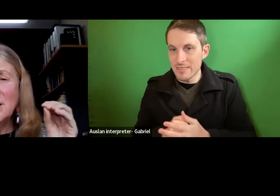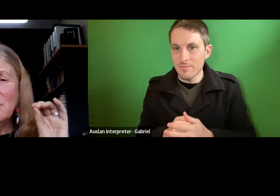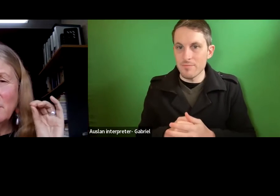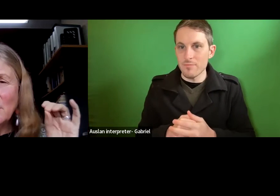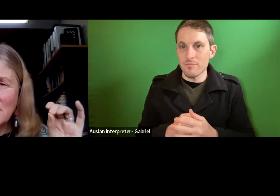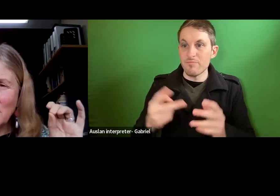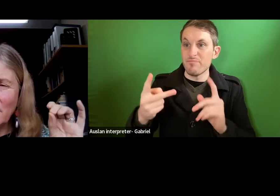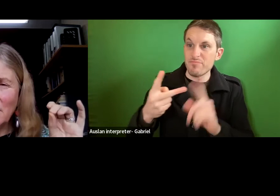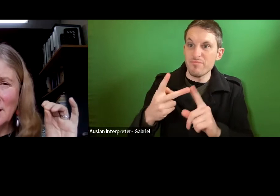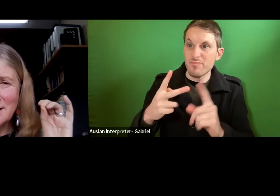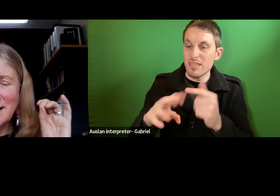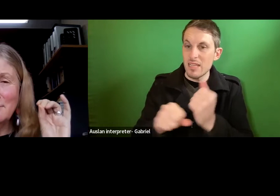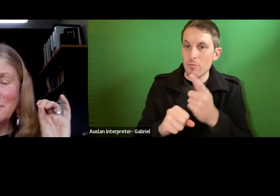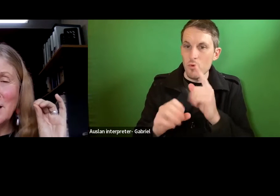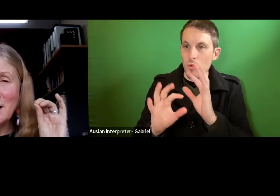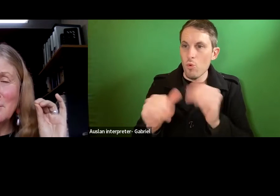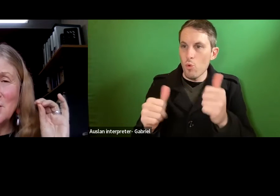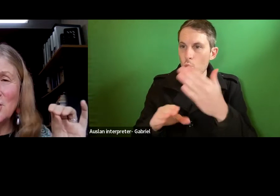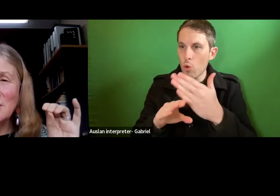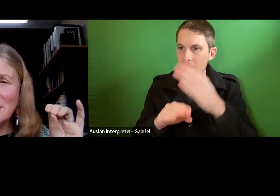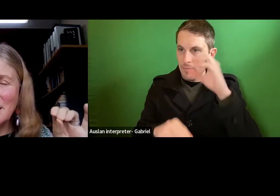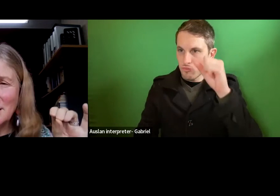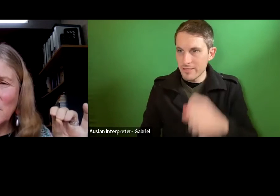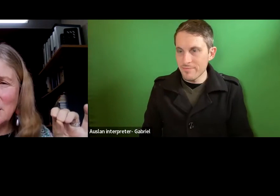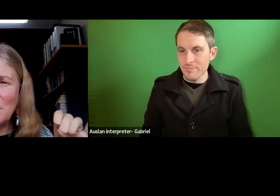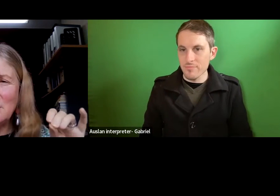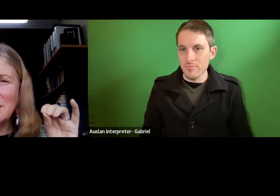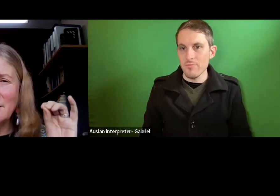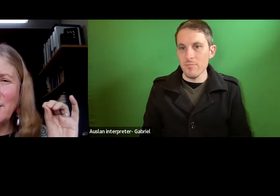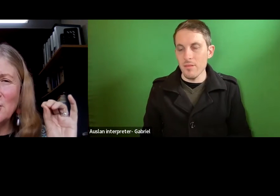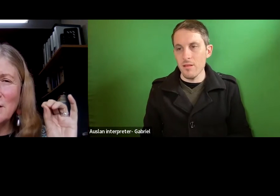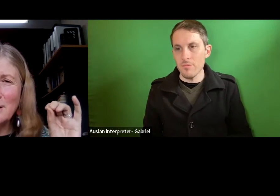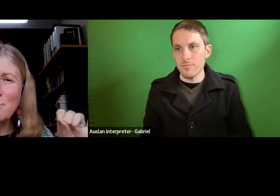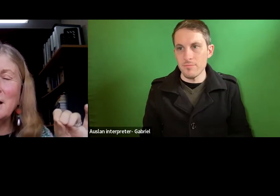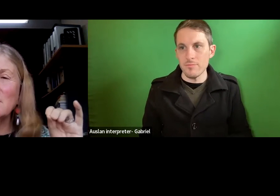there are very specific things that a student is likely to experience. The functional impact